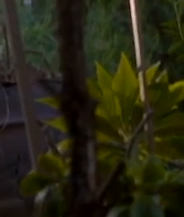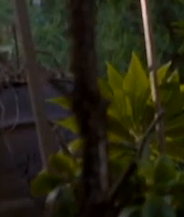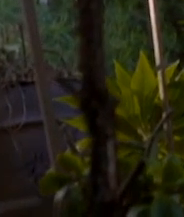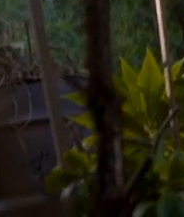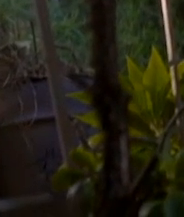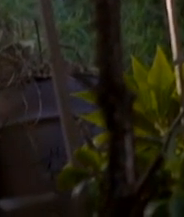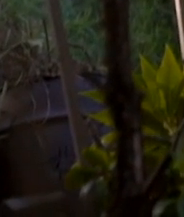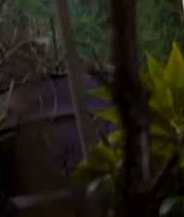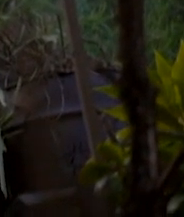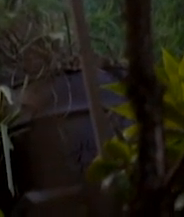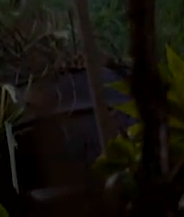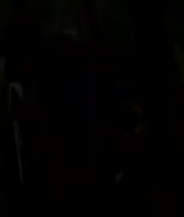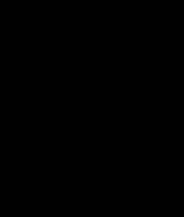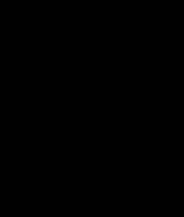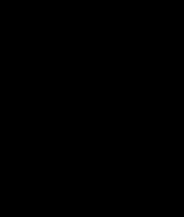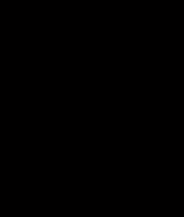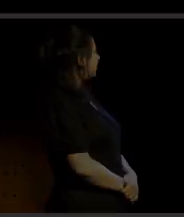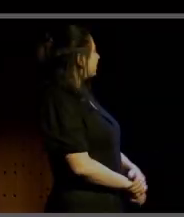(VIDEO ENDS)